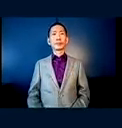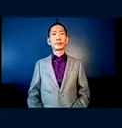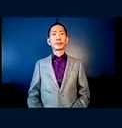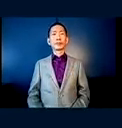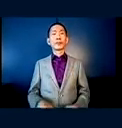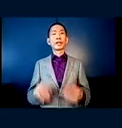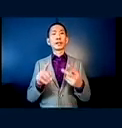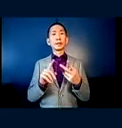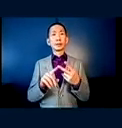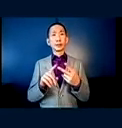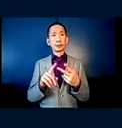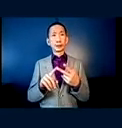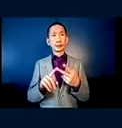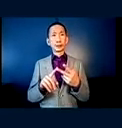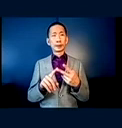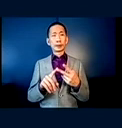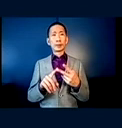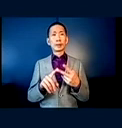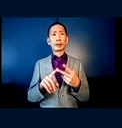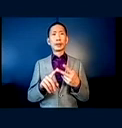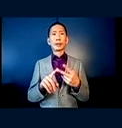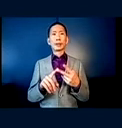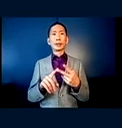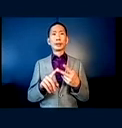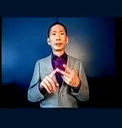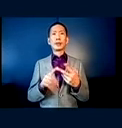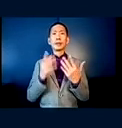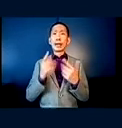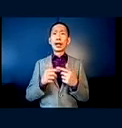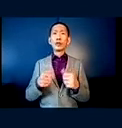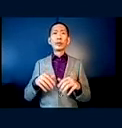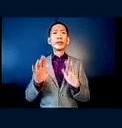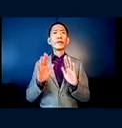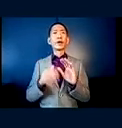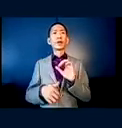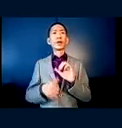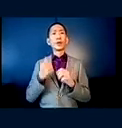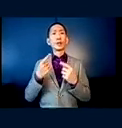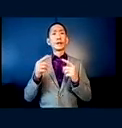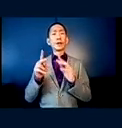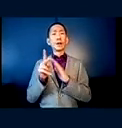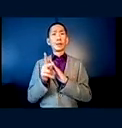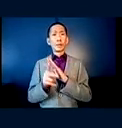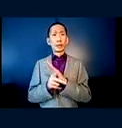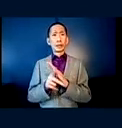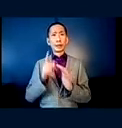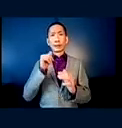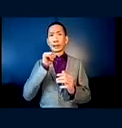AND THEN THE SECOND QUESTION IS THAT, WELL, BUT IT'S SAD TO GIVE UP ON THE MOST EFFECTIVE POLICY